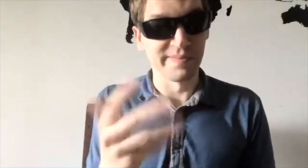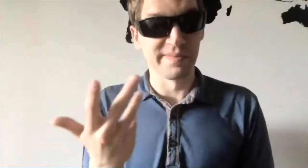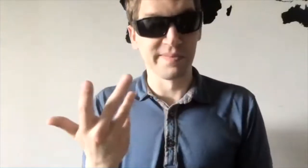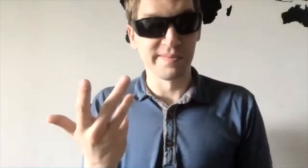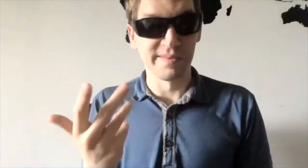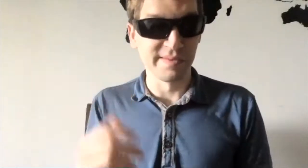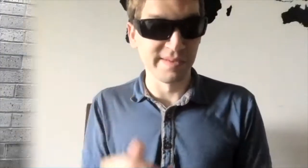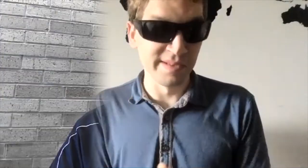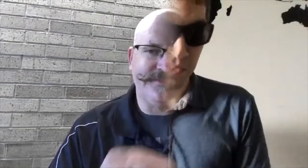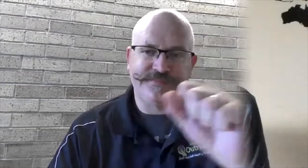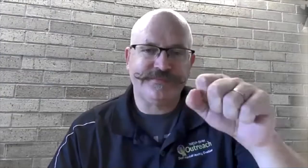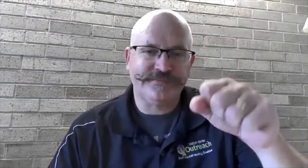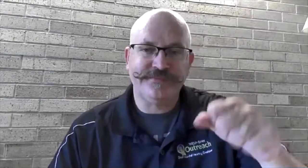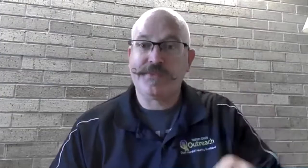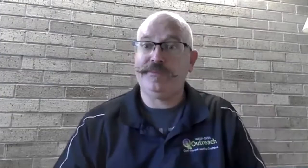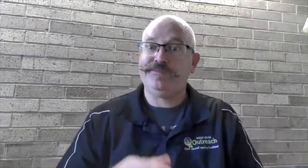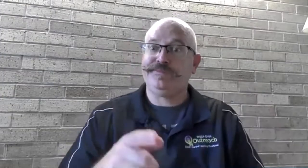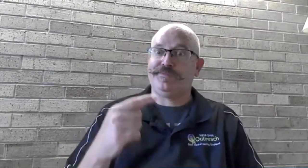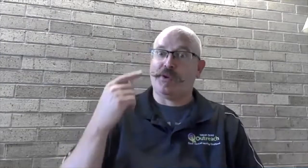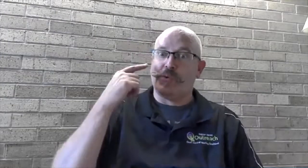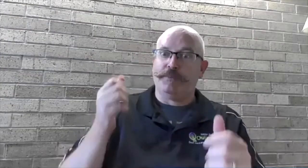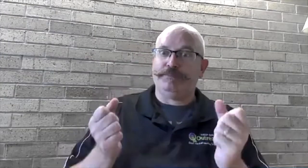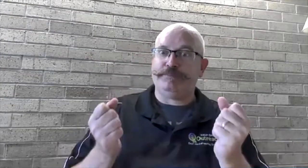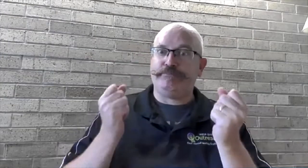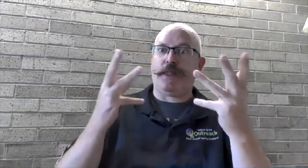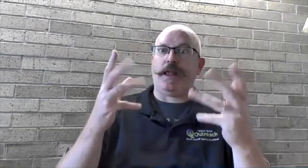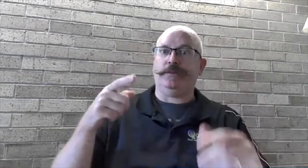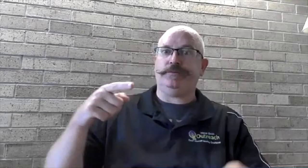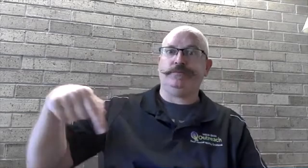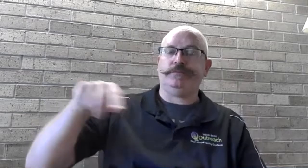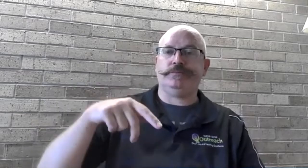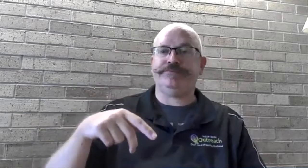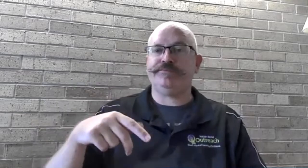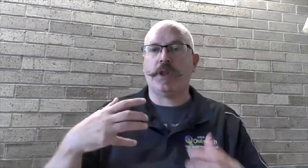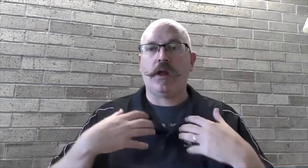to be successful and so approaching it in a better way instead of just demanding it